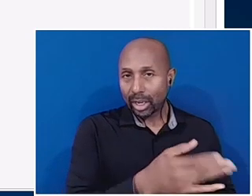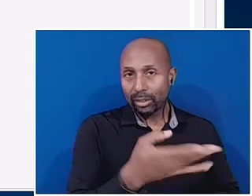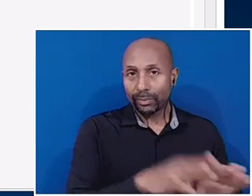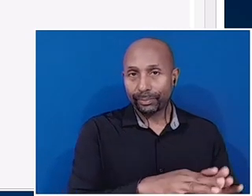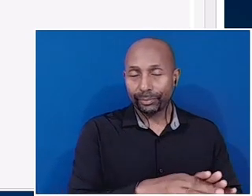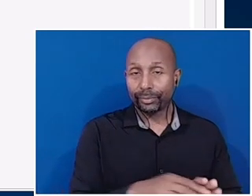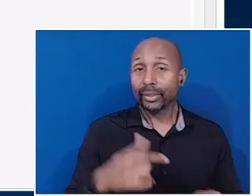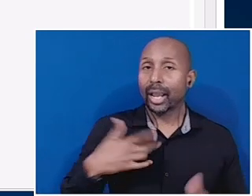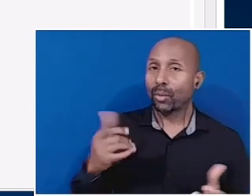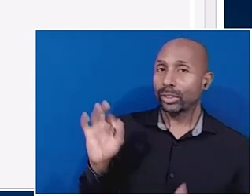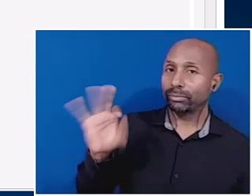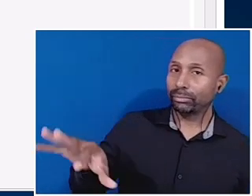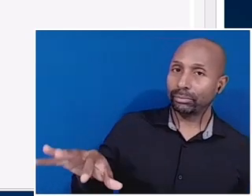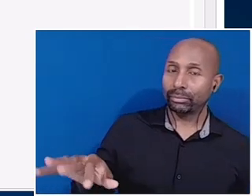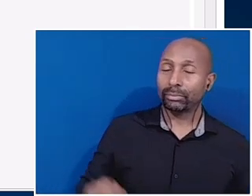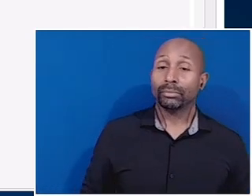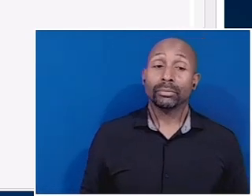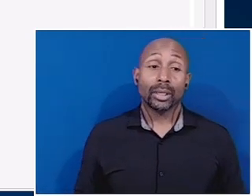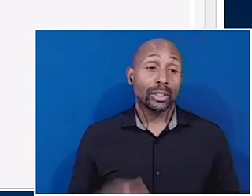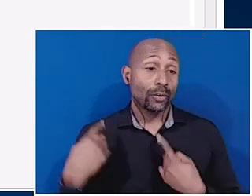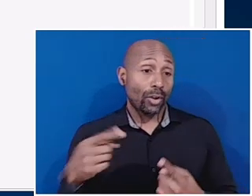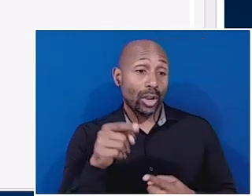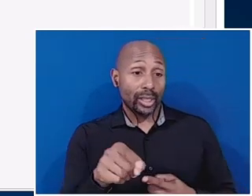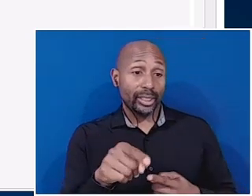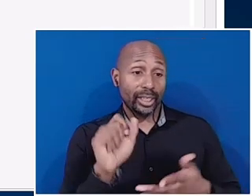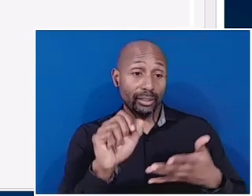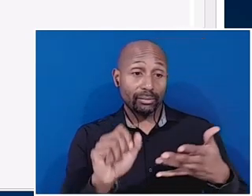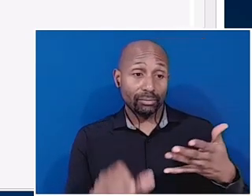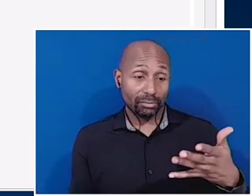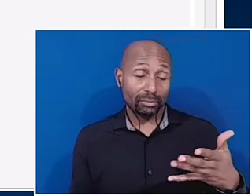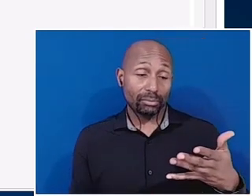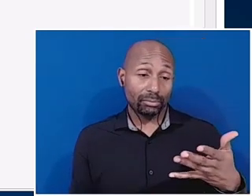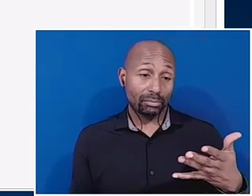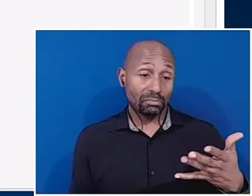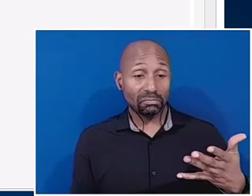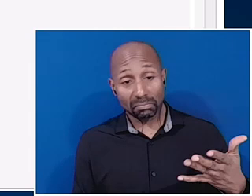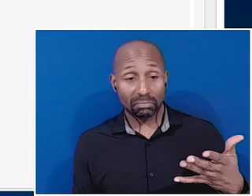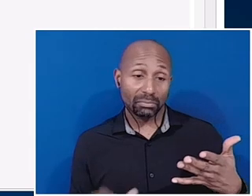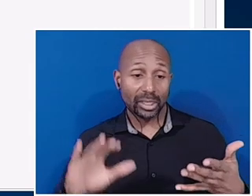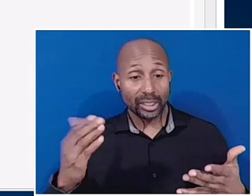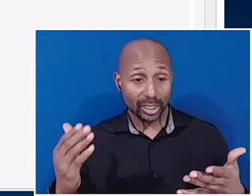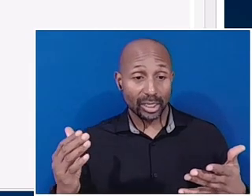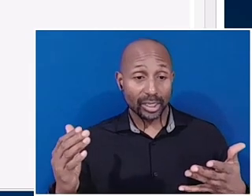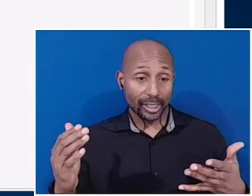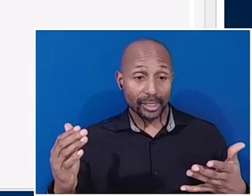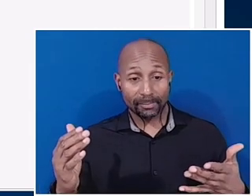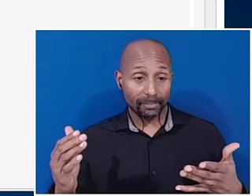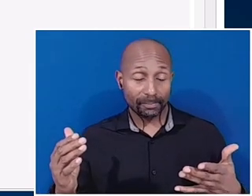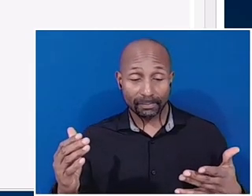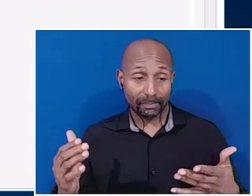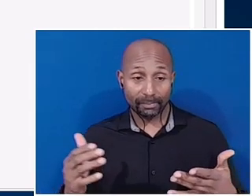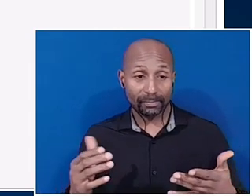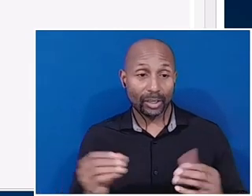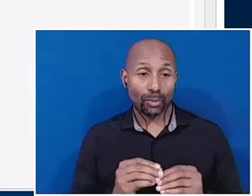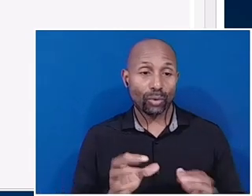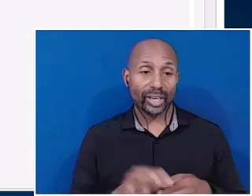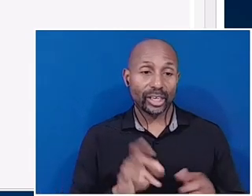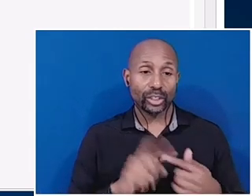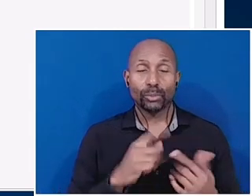there's, to my eye, are sort of- at the programmatic level, not at the institutional level.